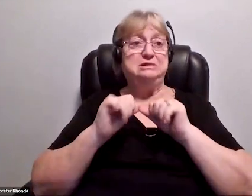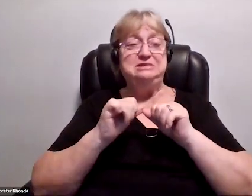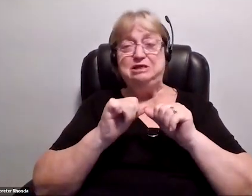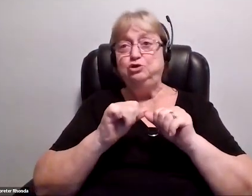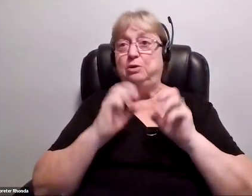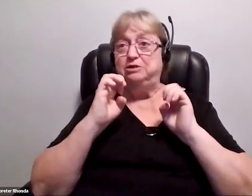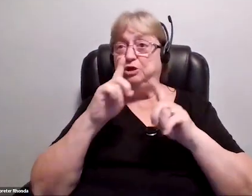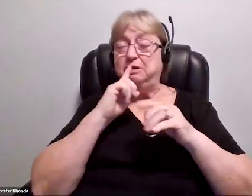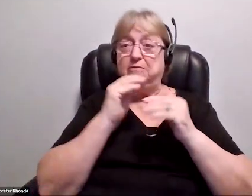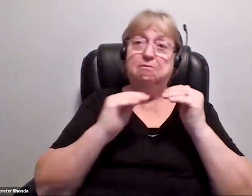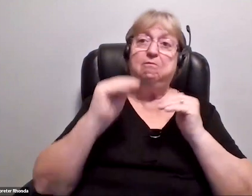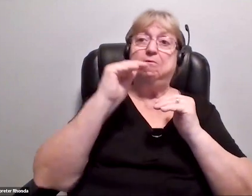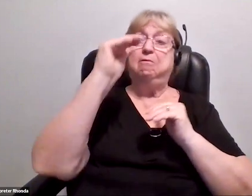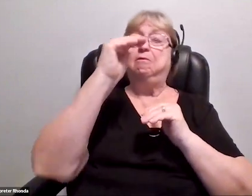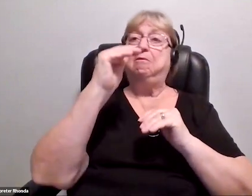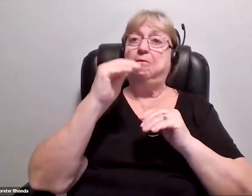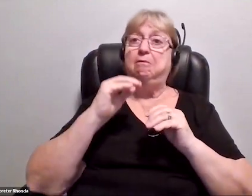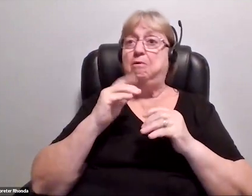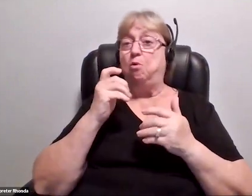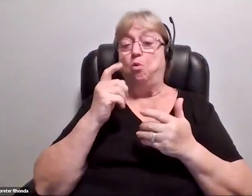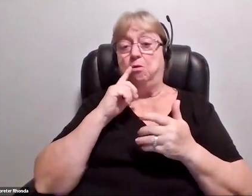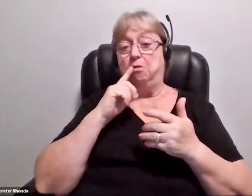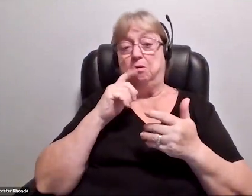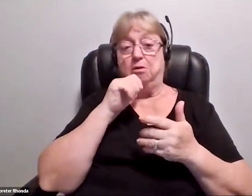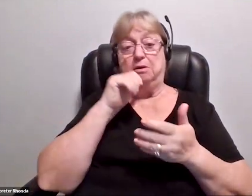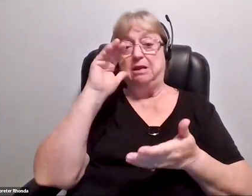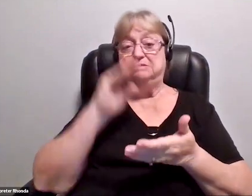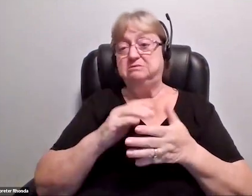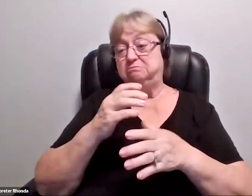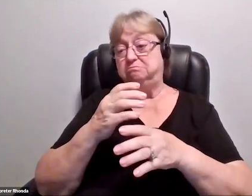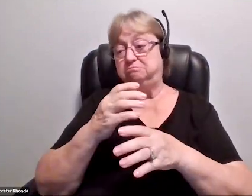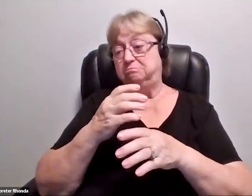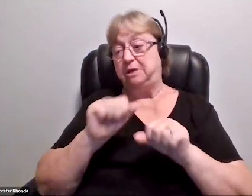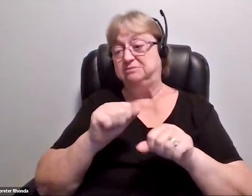to possess basic literacy skills. The reasons for the lack of participation